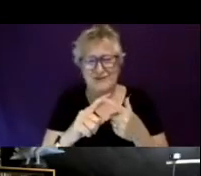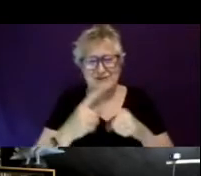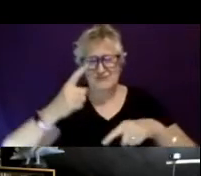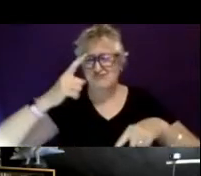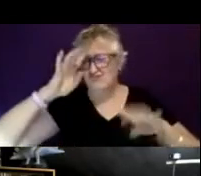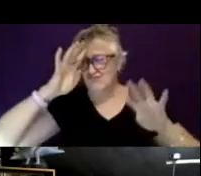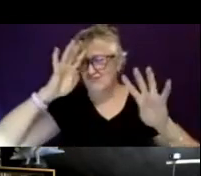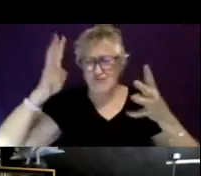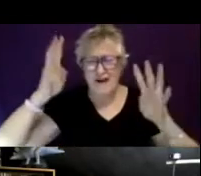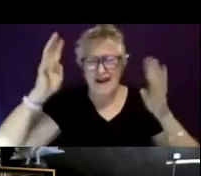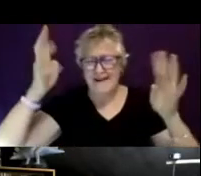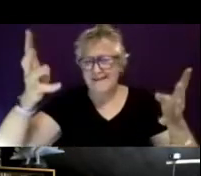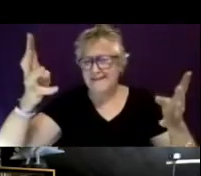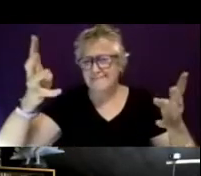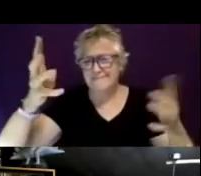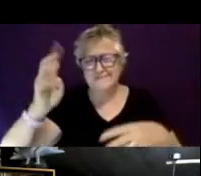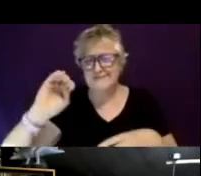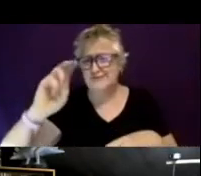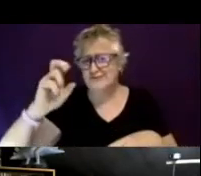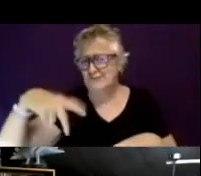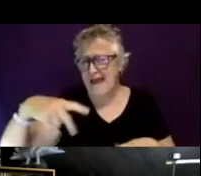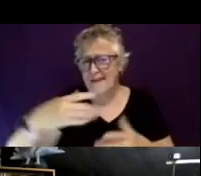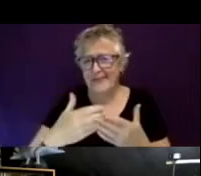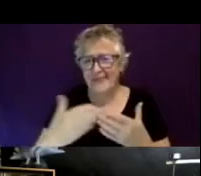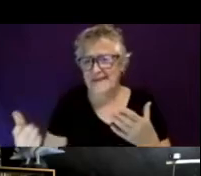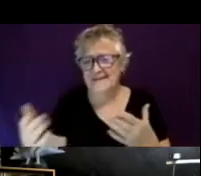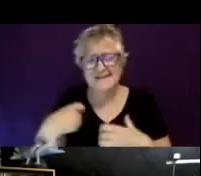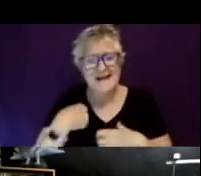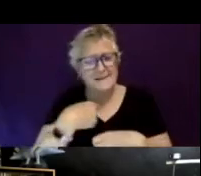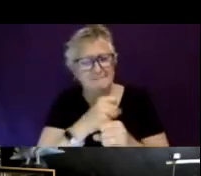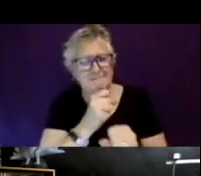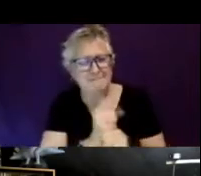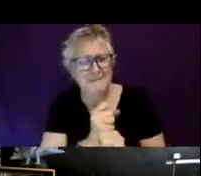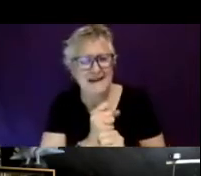scrap stuff I had lying around, to make the the pool effects.